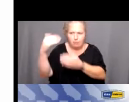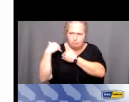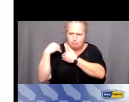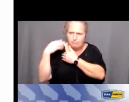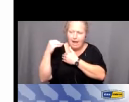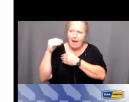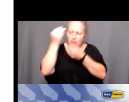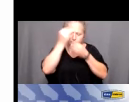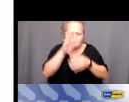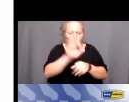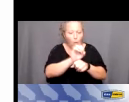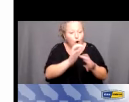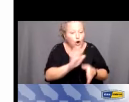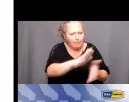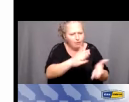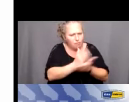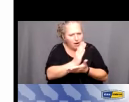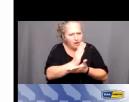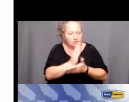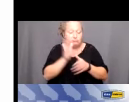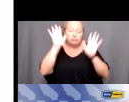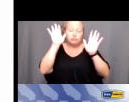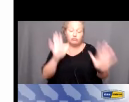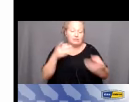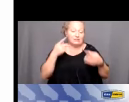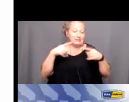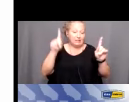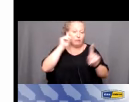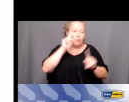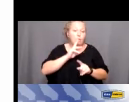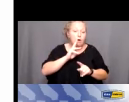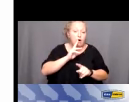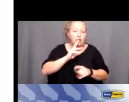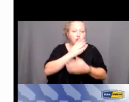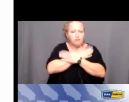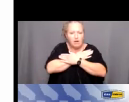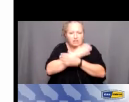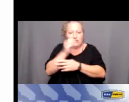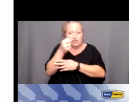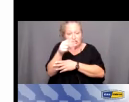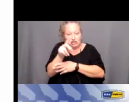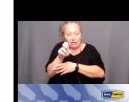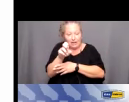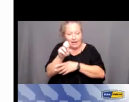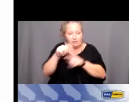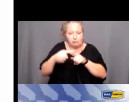We've had great success with our water rest shade campaign, which was started in 2010.